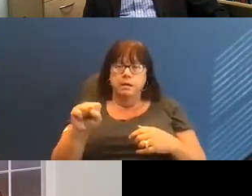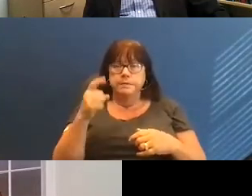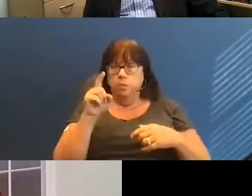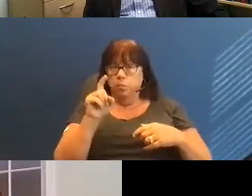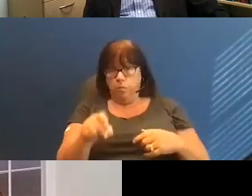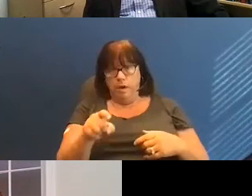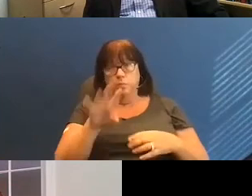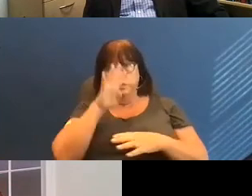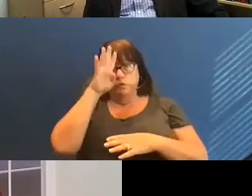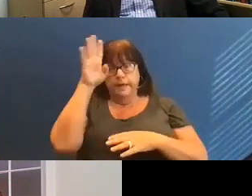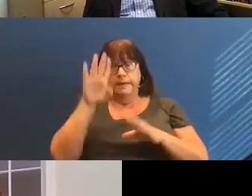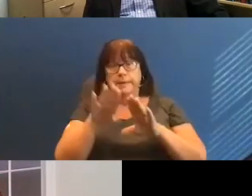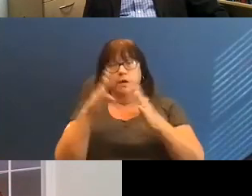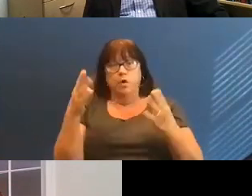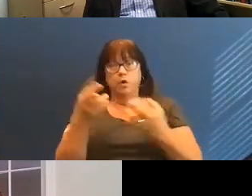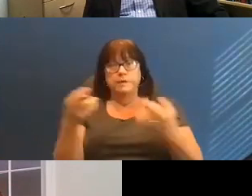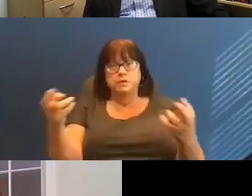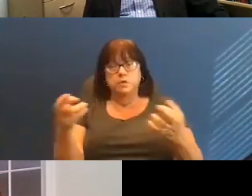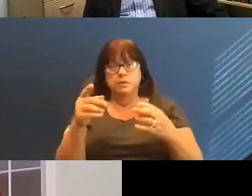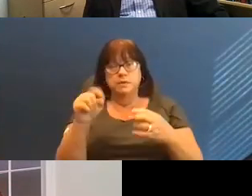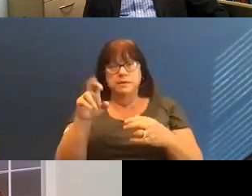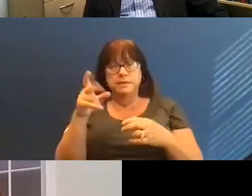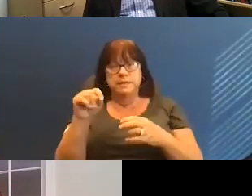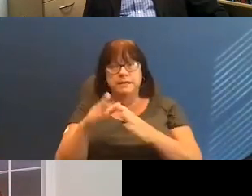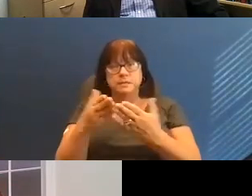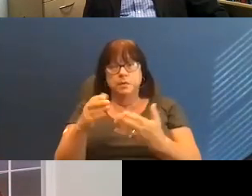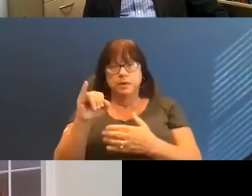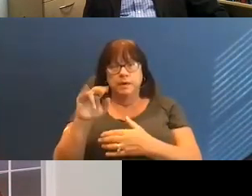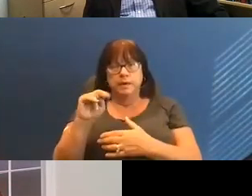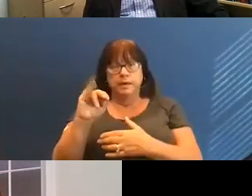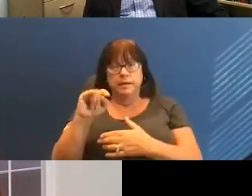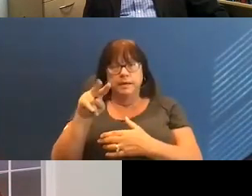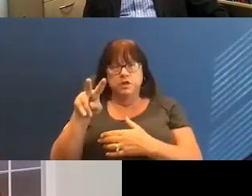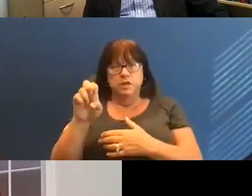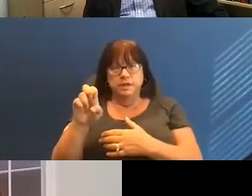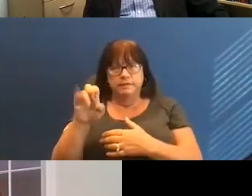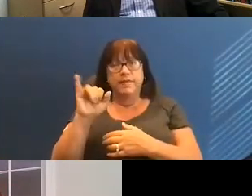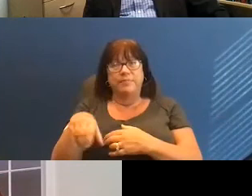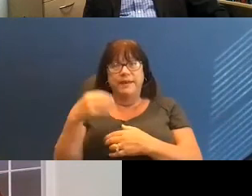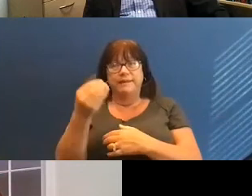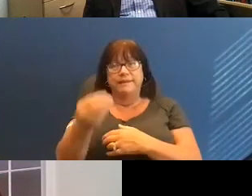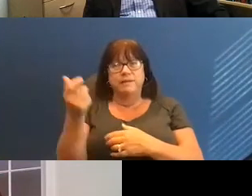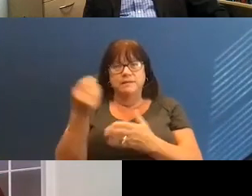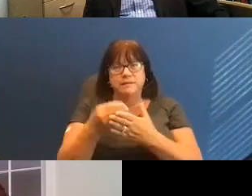who also funded our institutional grant and the most commons. The Maryland hub for OER